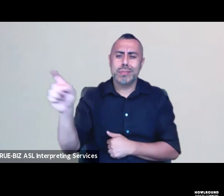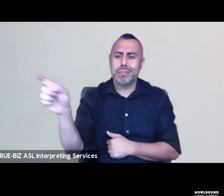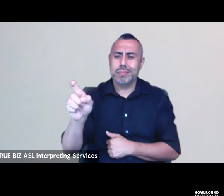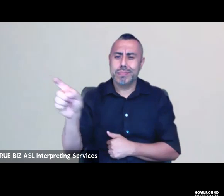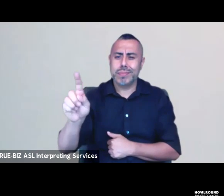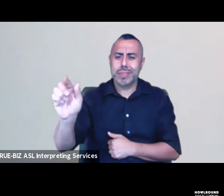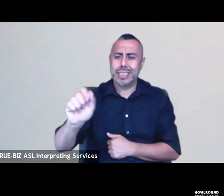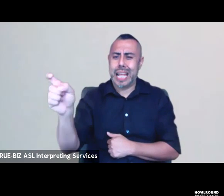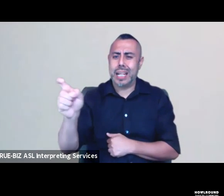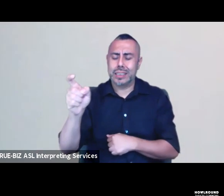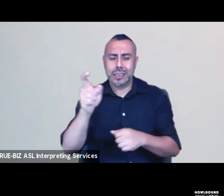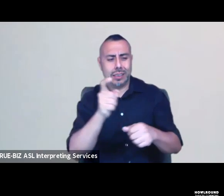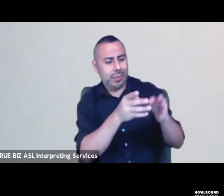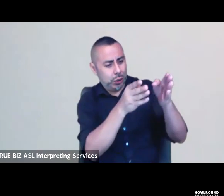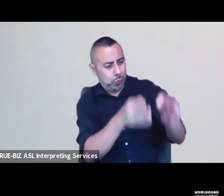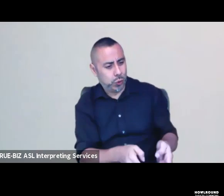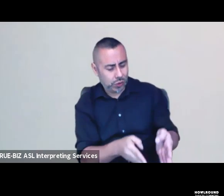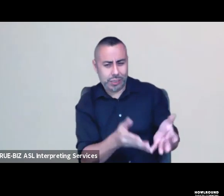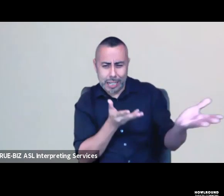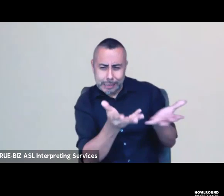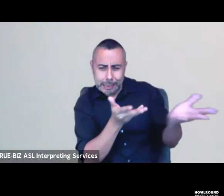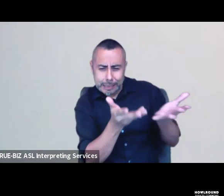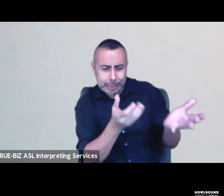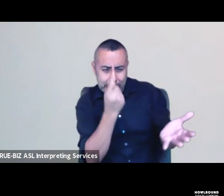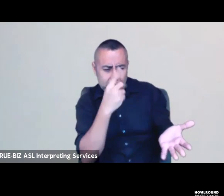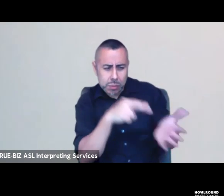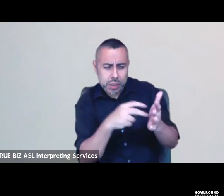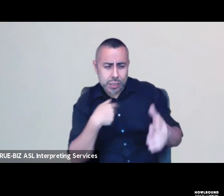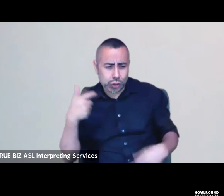of any grants or funding that you receive.